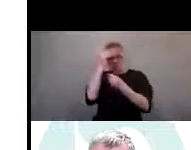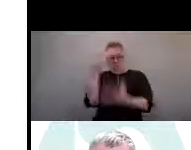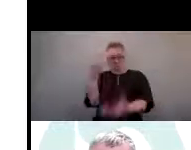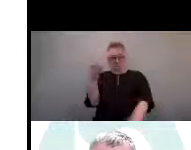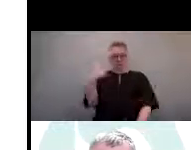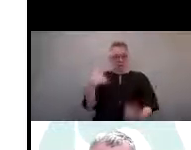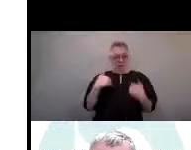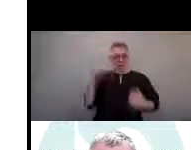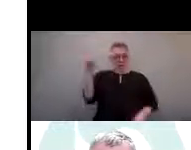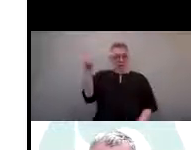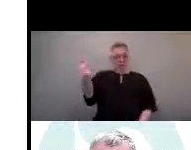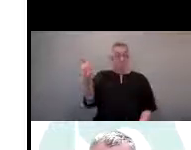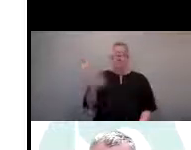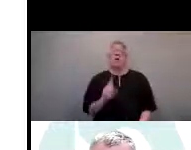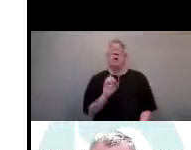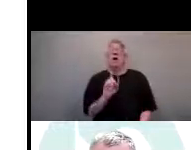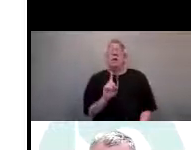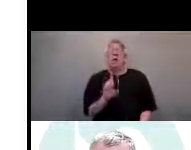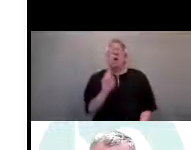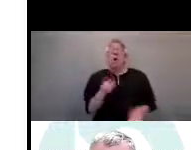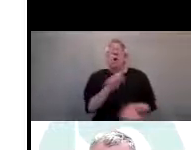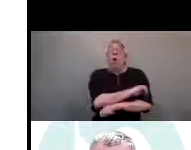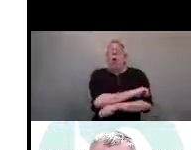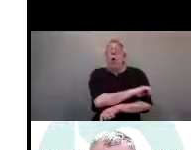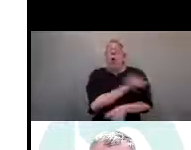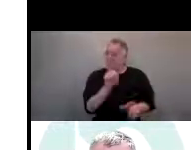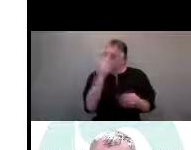many questions. However, it is important to